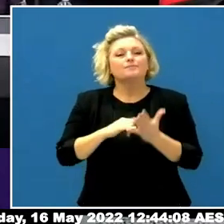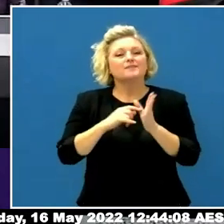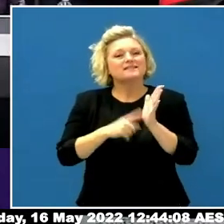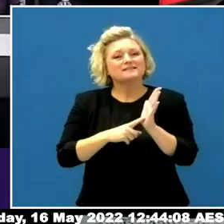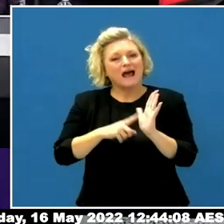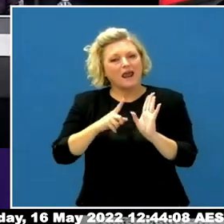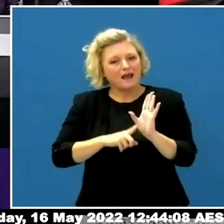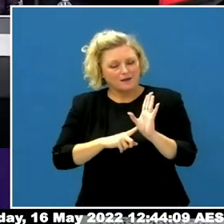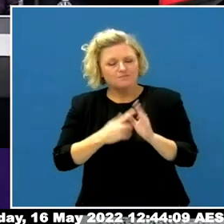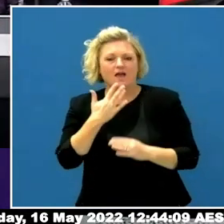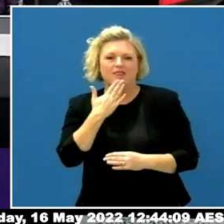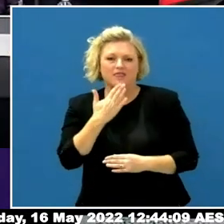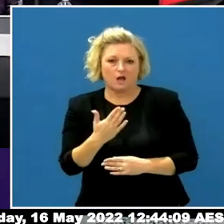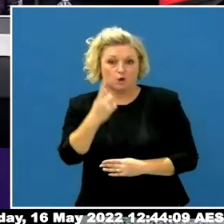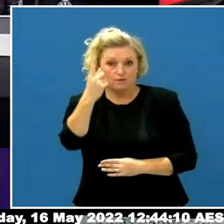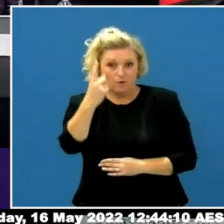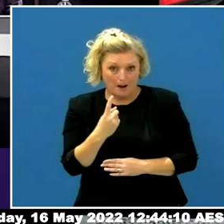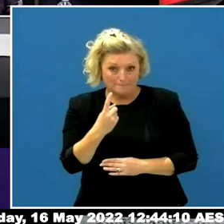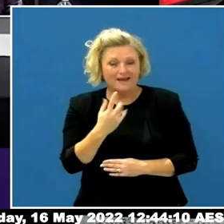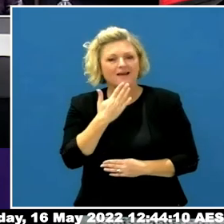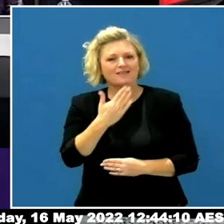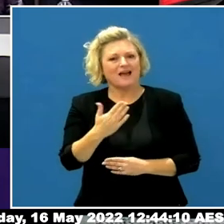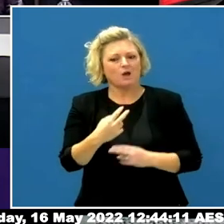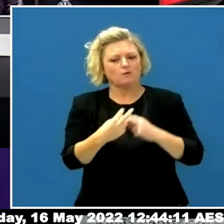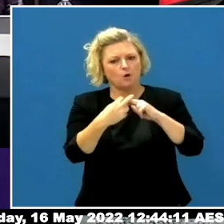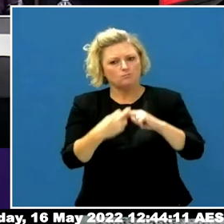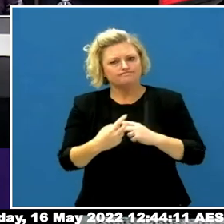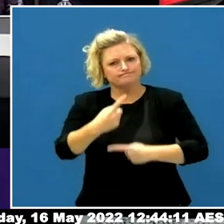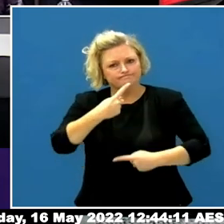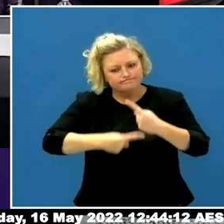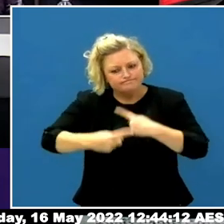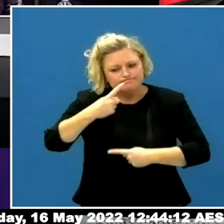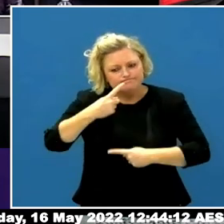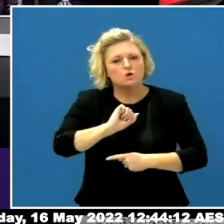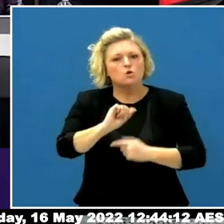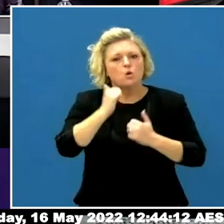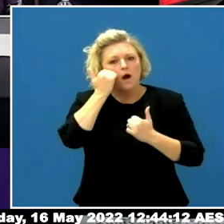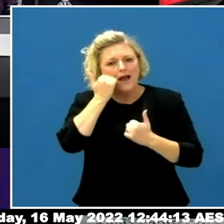We very much appreciate you coming to the Royal Commission to give evidence and for all